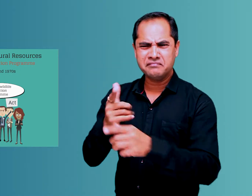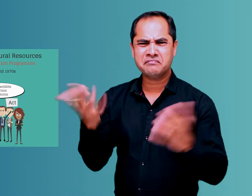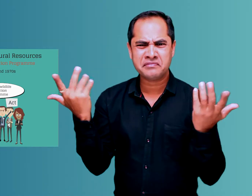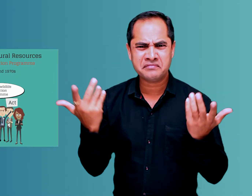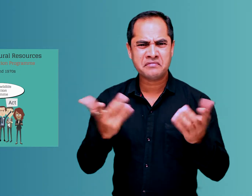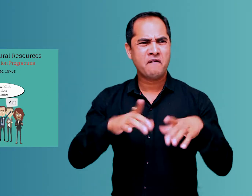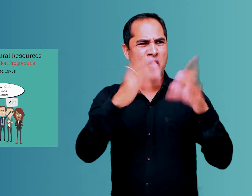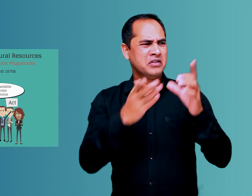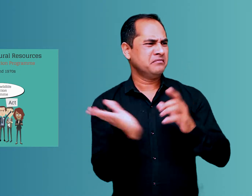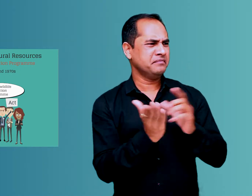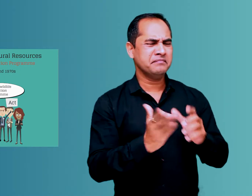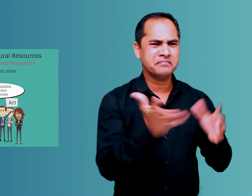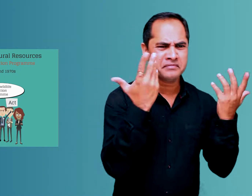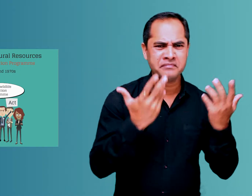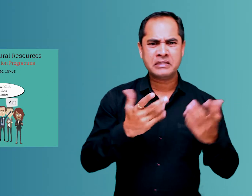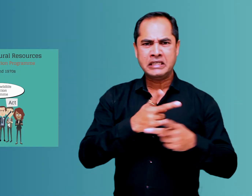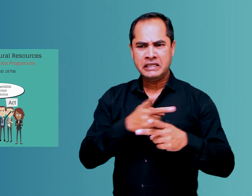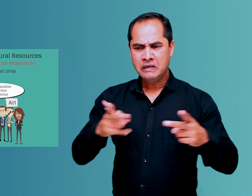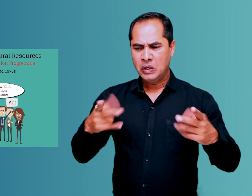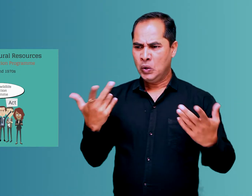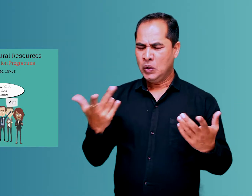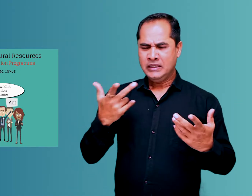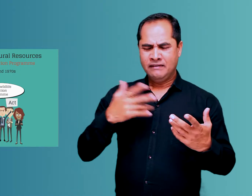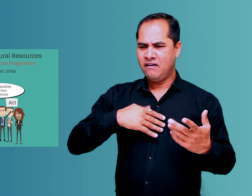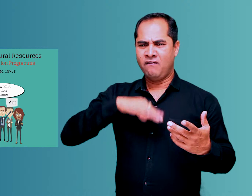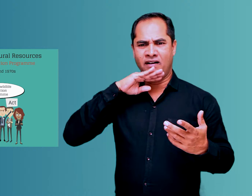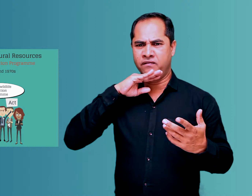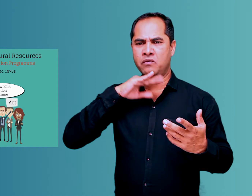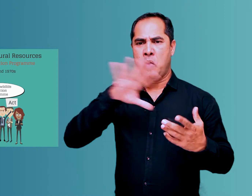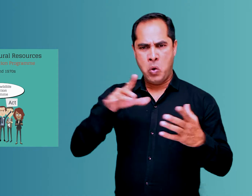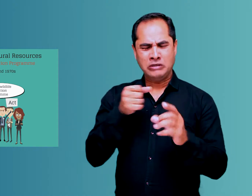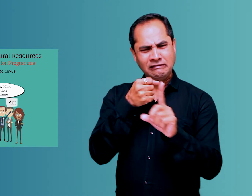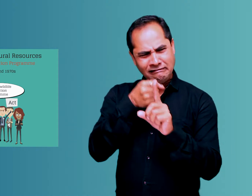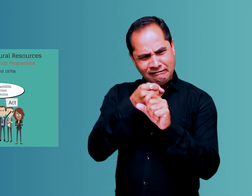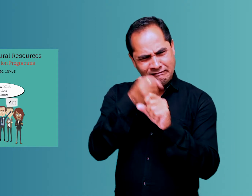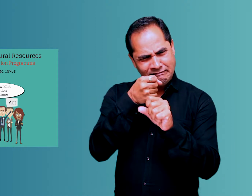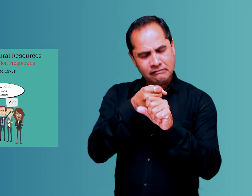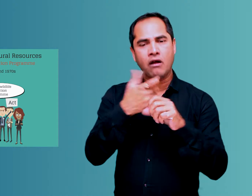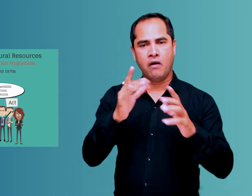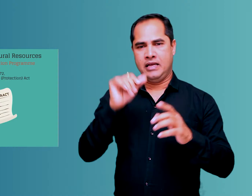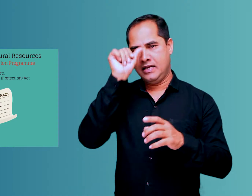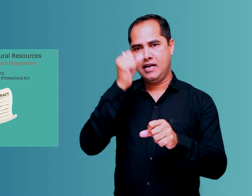protesting against the hunting and environmental damage. They have been lobbying for stronger laws